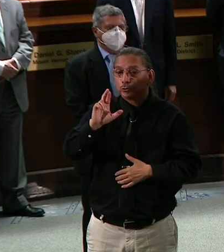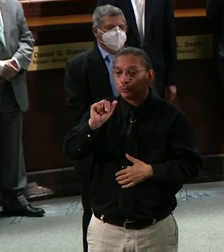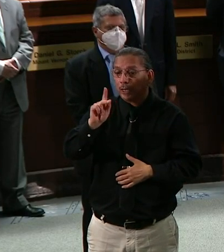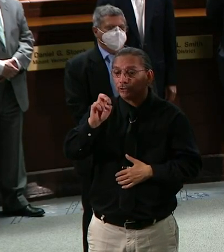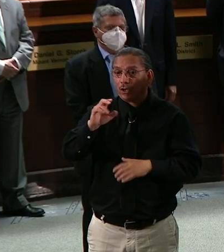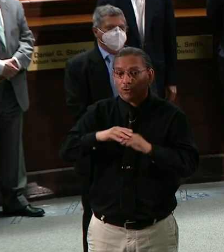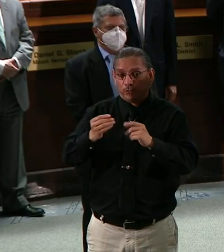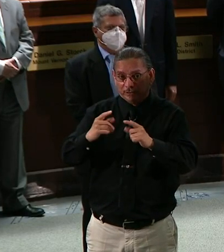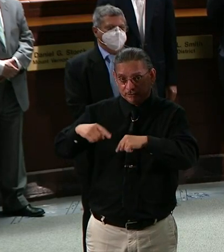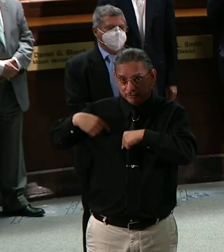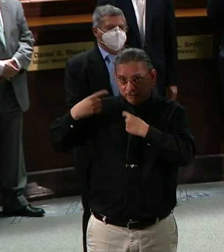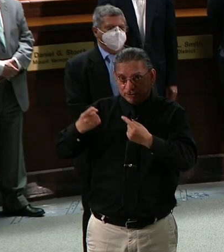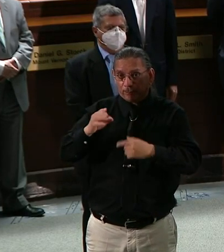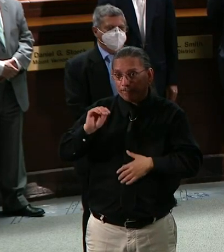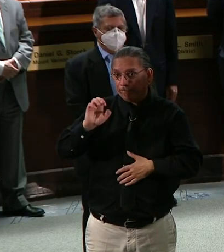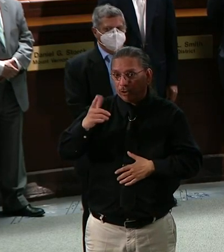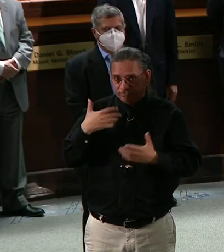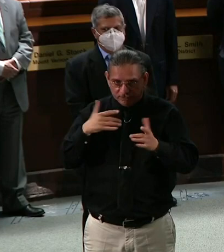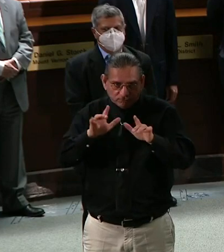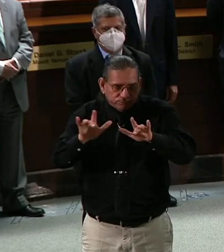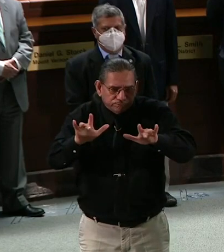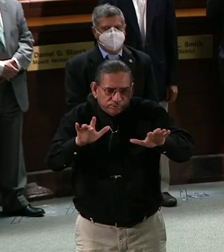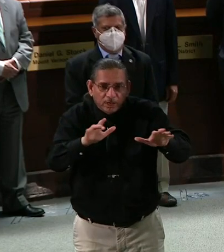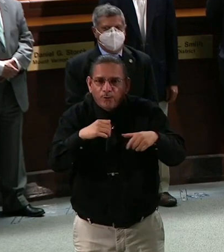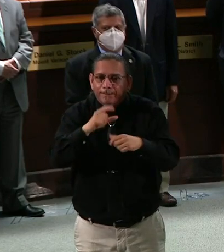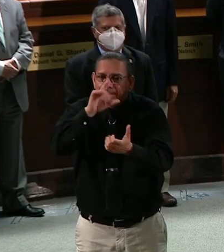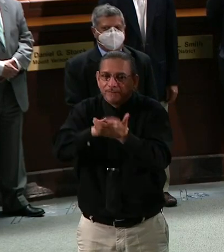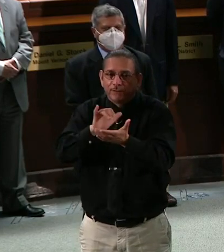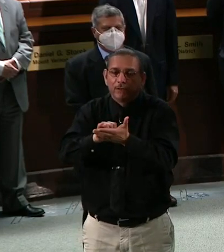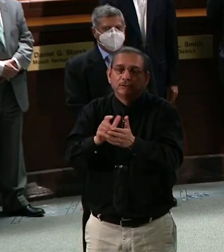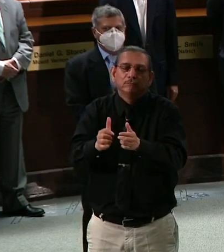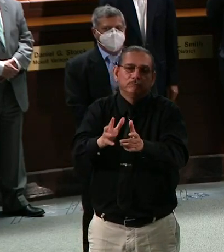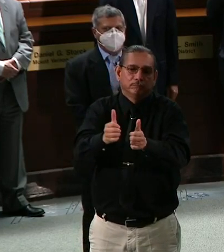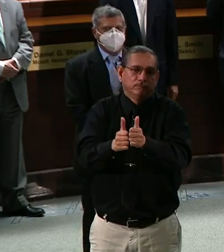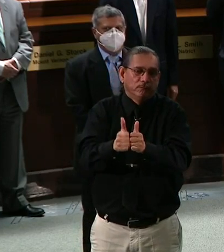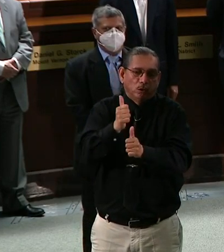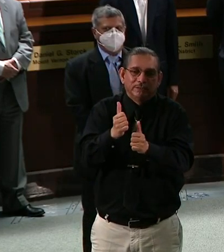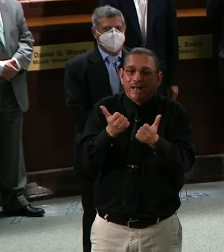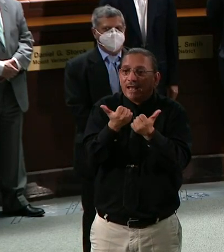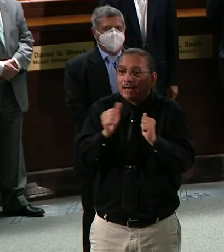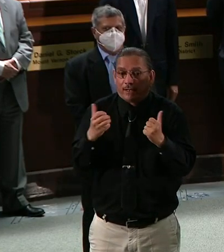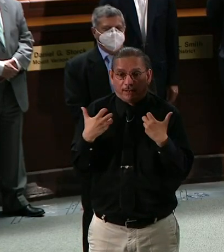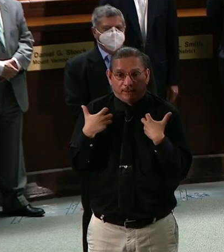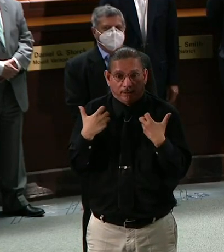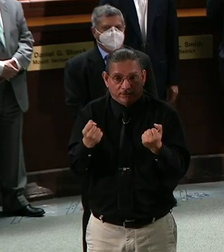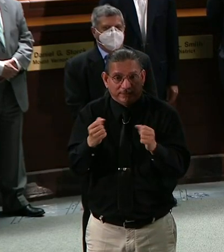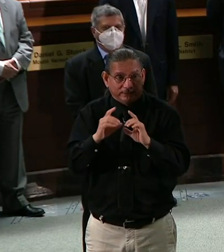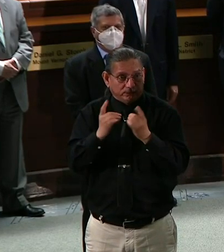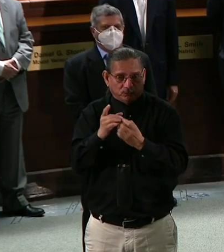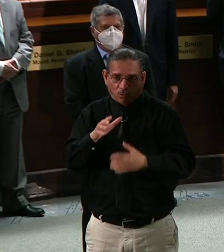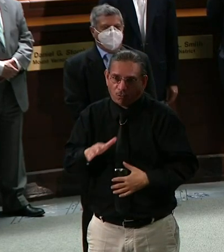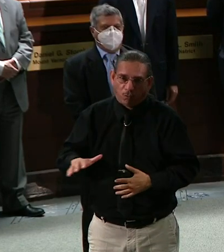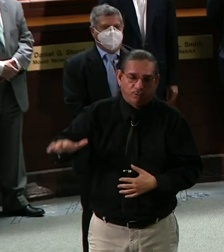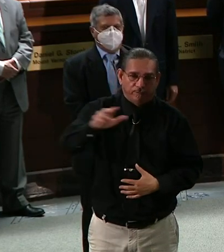THE GROUND DOING CONTACT TRACING SINCE MARCH. WE BELIEVE THIS TO BE THE MOST OF ANY